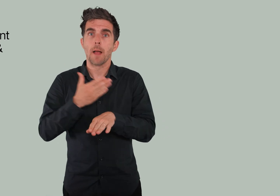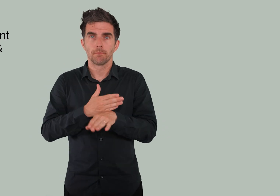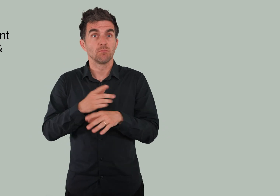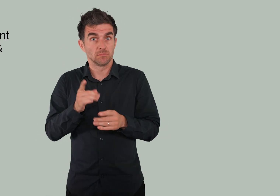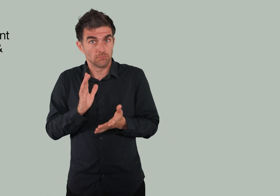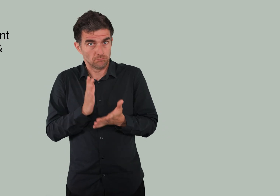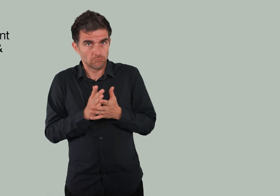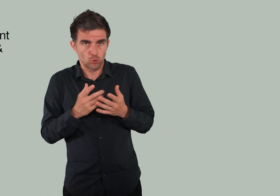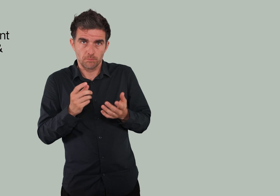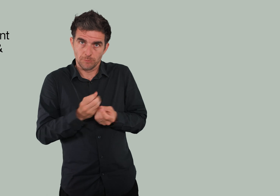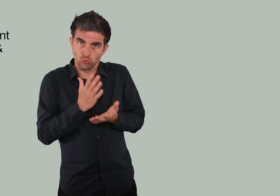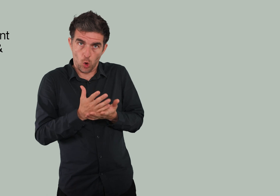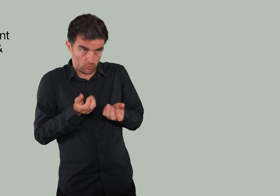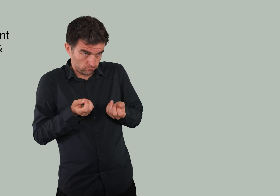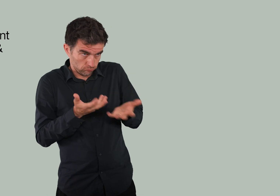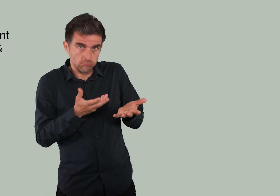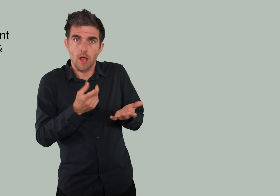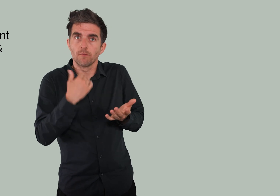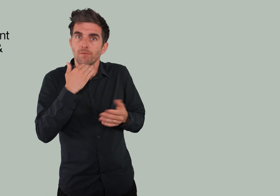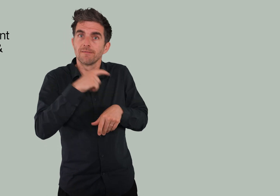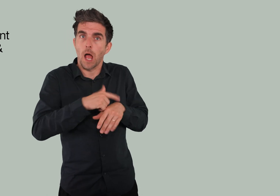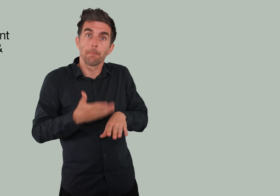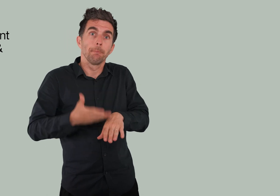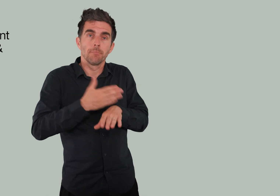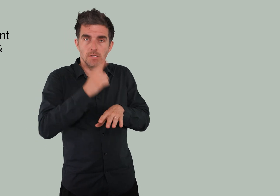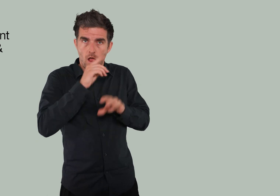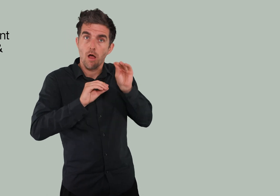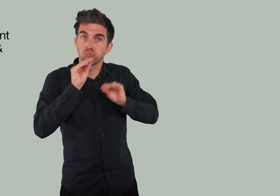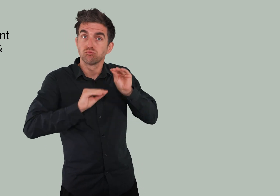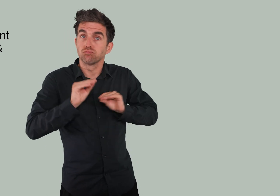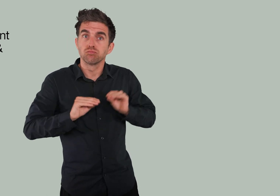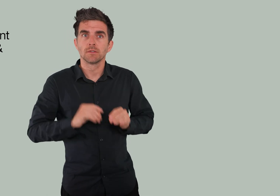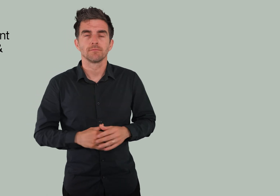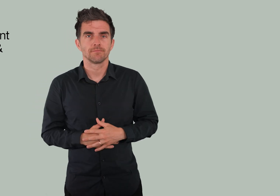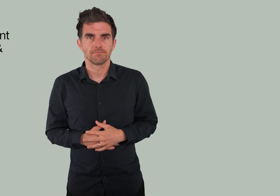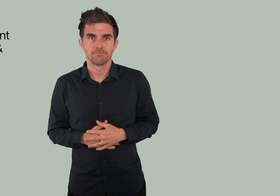deliberate strategy to allow people sufficient time to complete them.